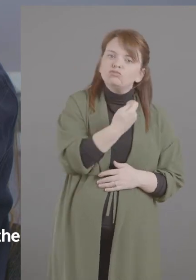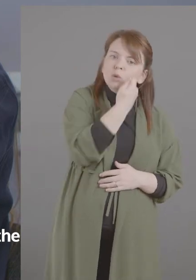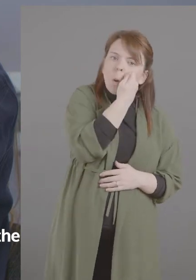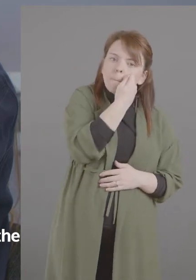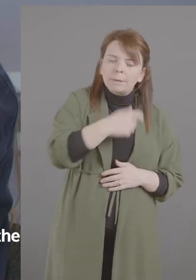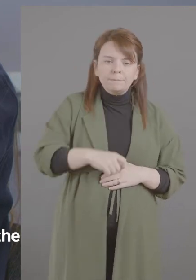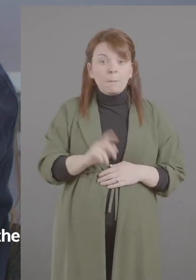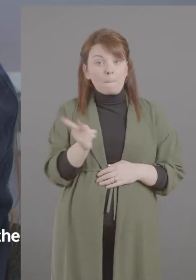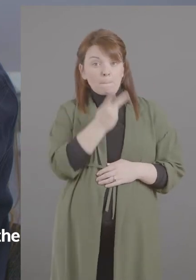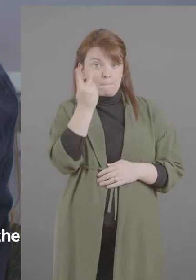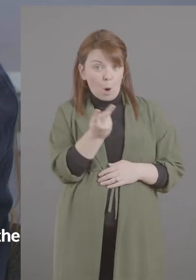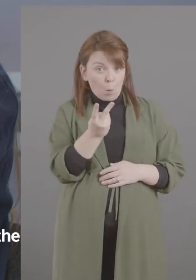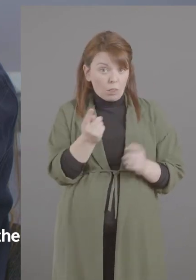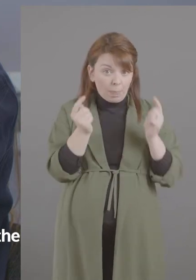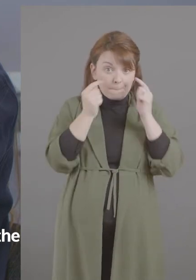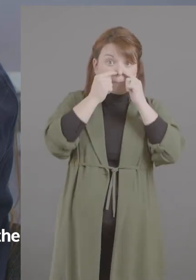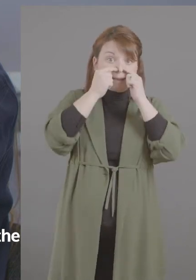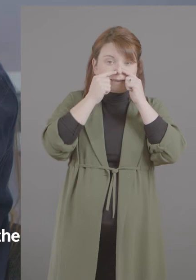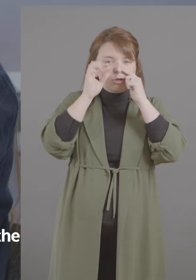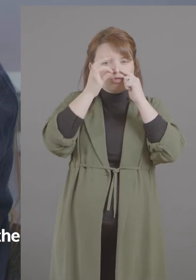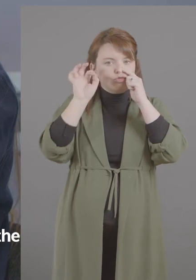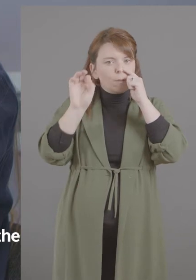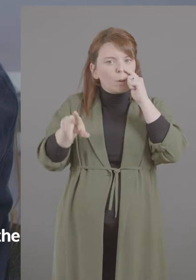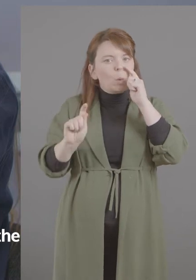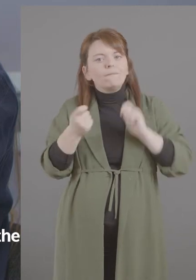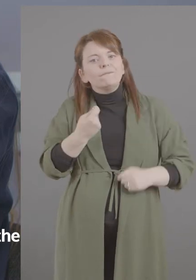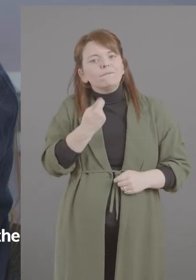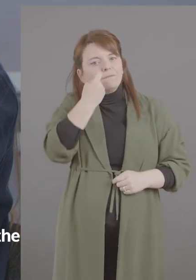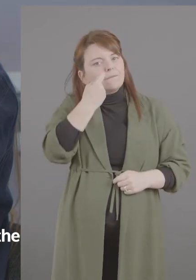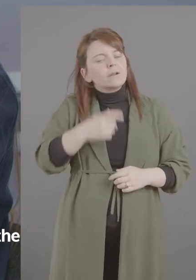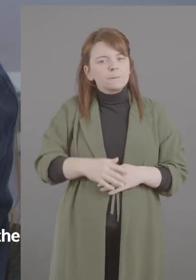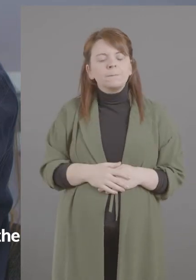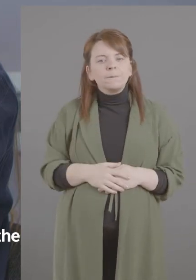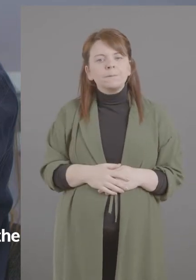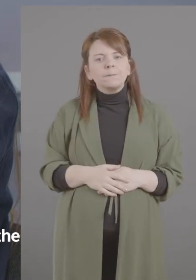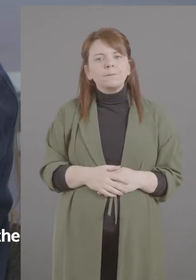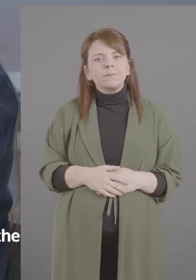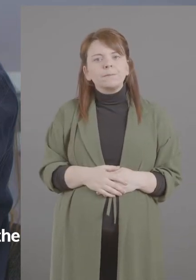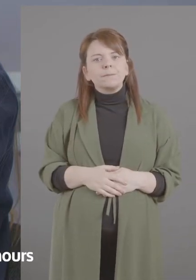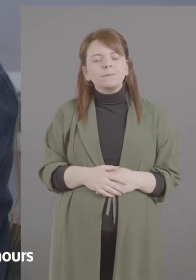you have a nose piercing, swab the other nostril. If pierced on both sides remove the piercing on